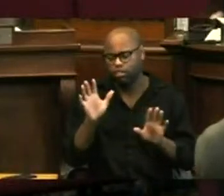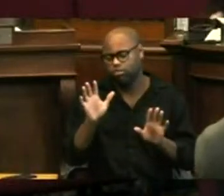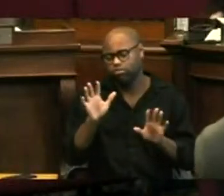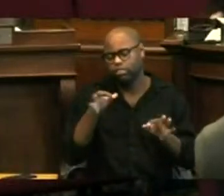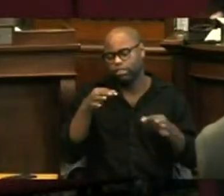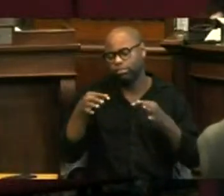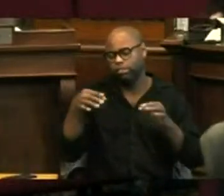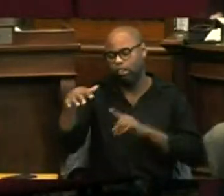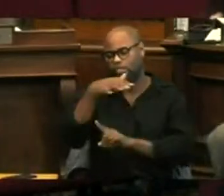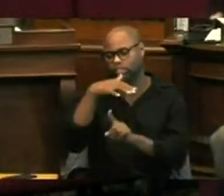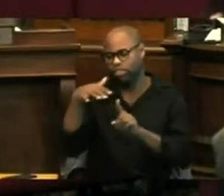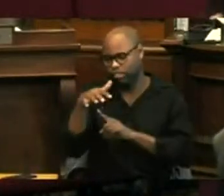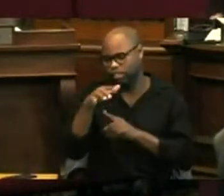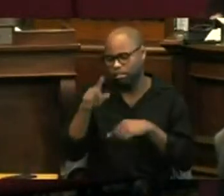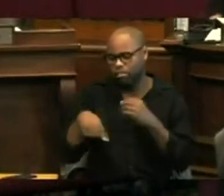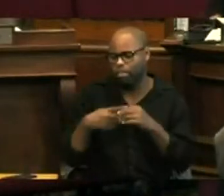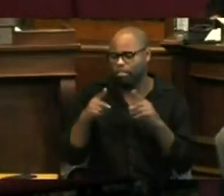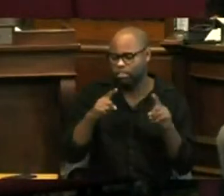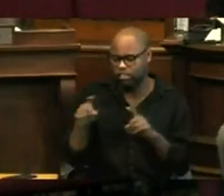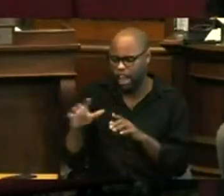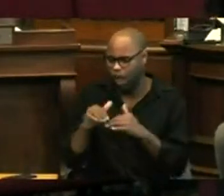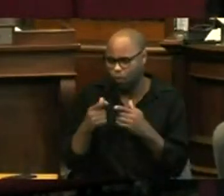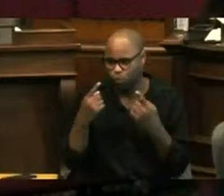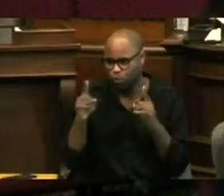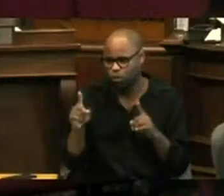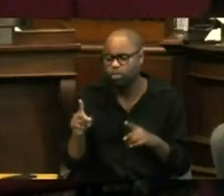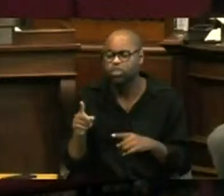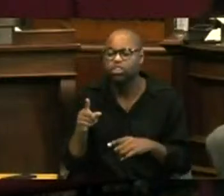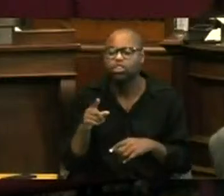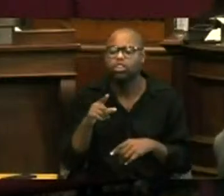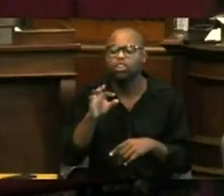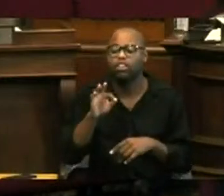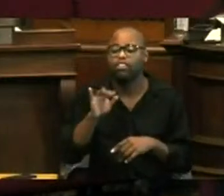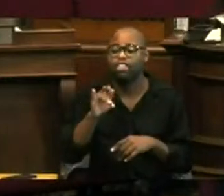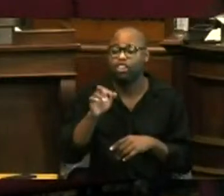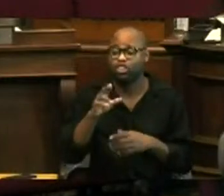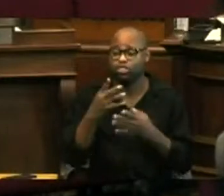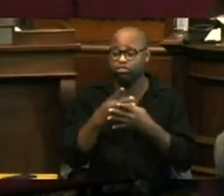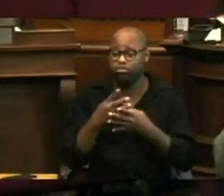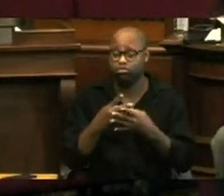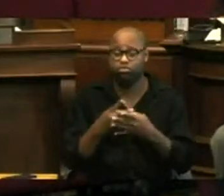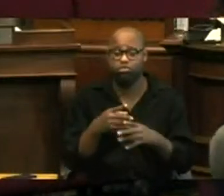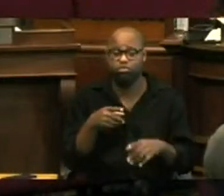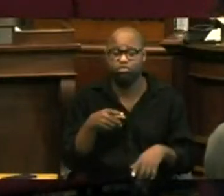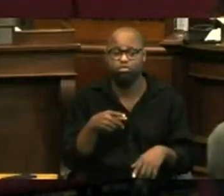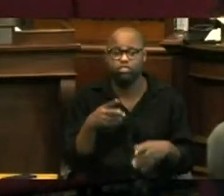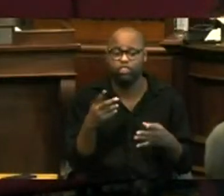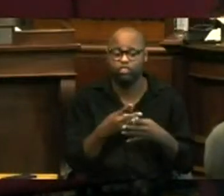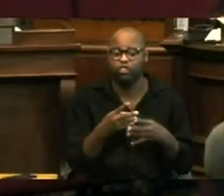once, I mean the test itself. And the only way I can give you context is to explain how the test works. You actually